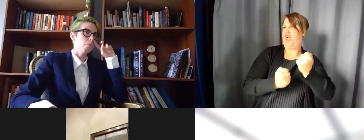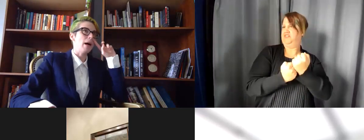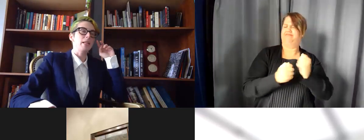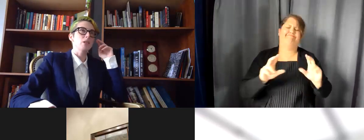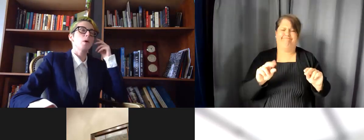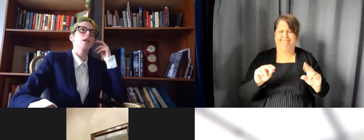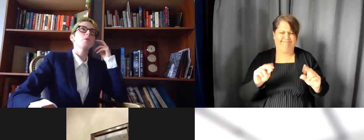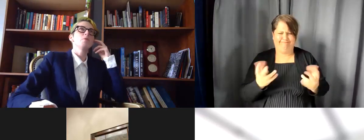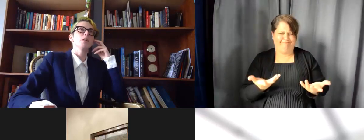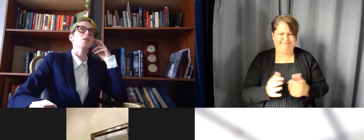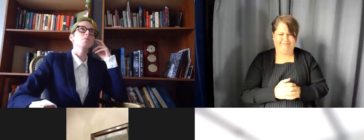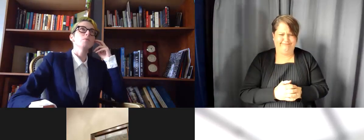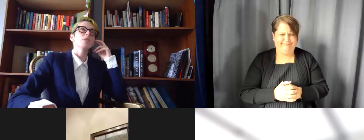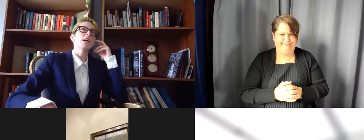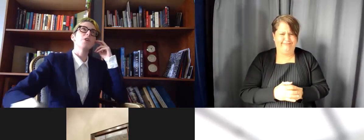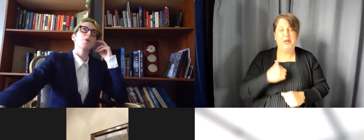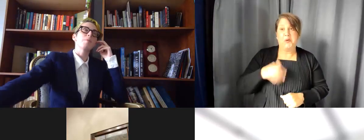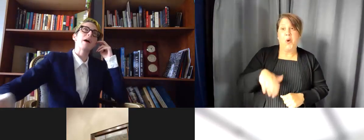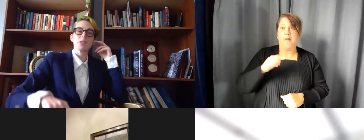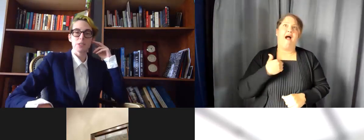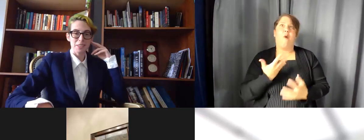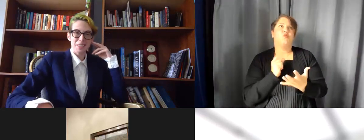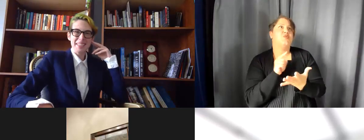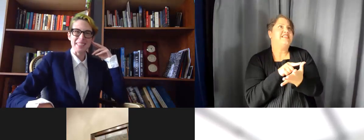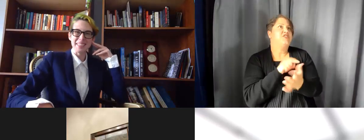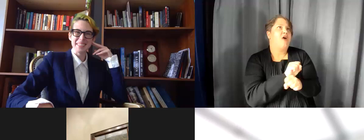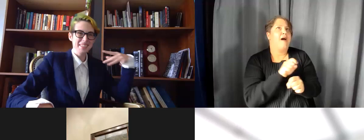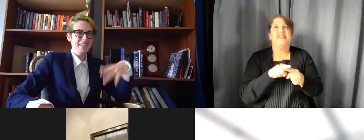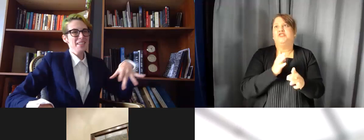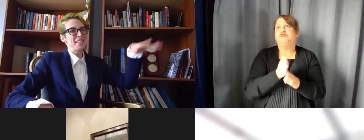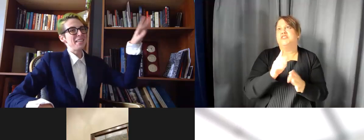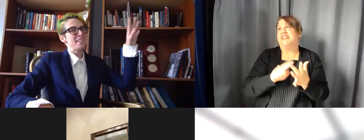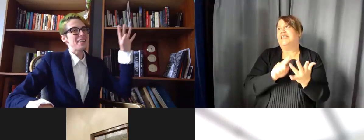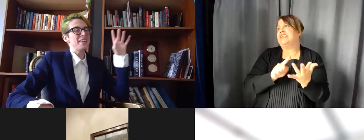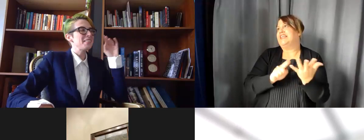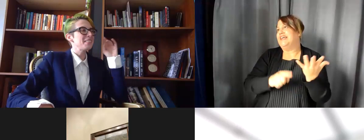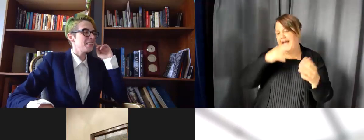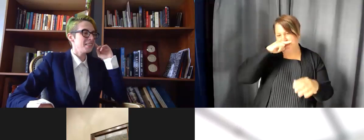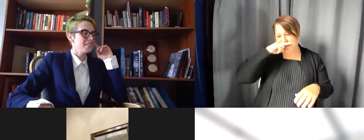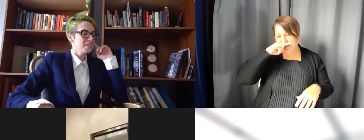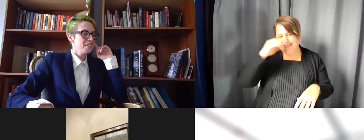Farrah Garland: had like 20, you know, desired career paths as a as a Farrah Garland: kid and adolescent and